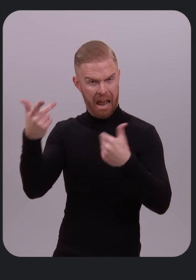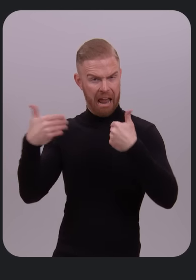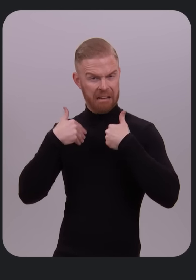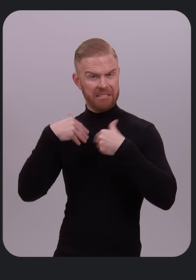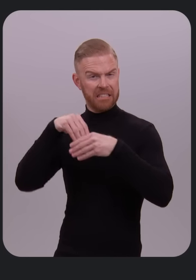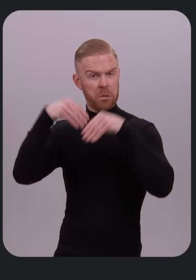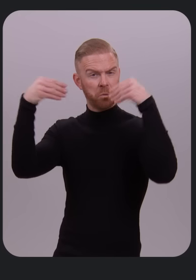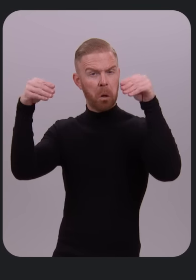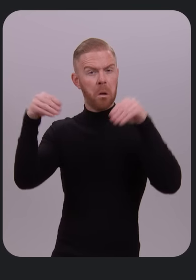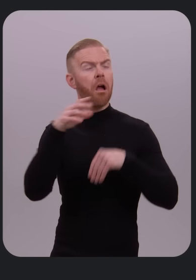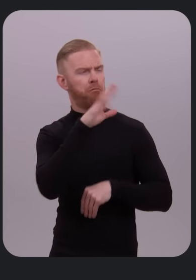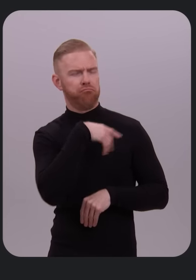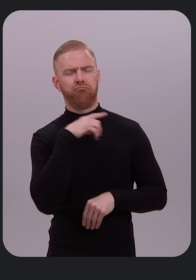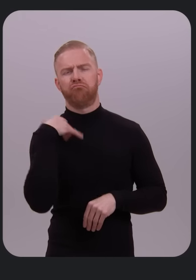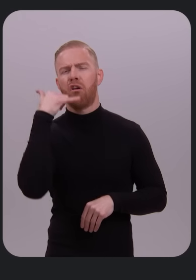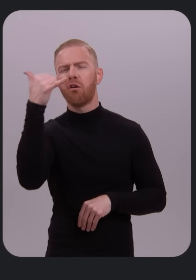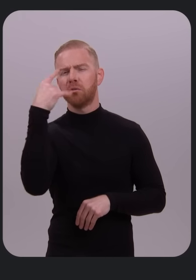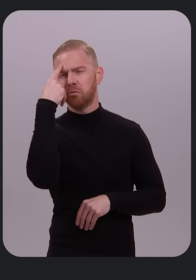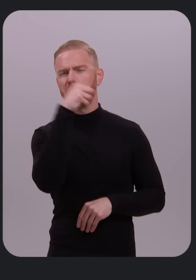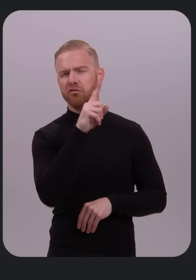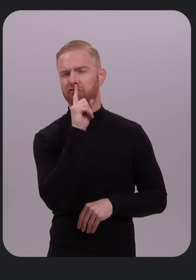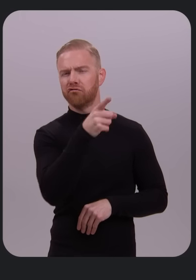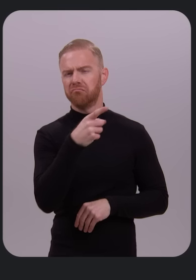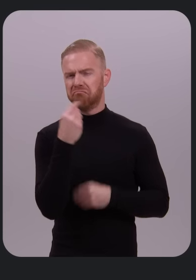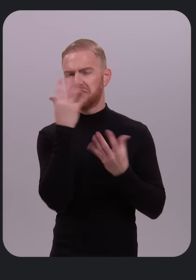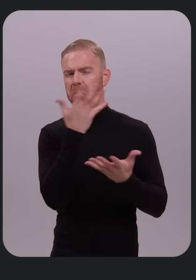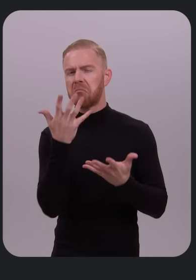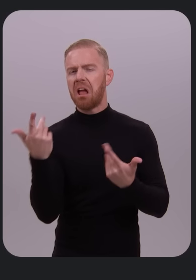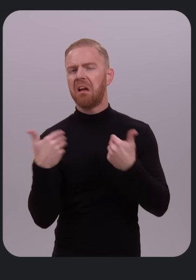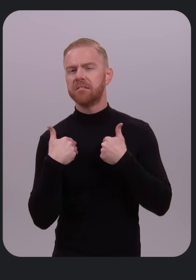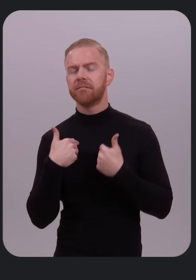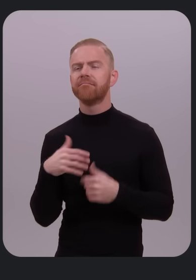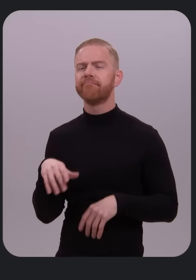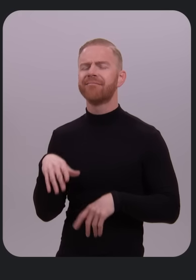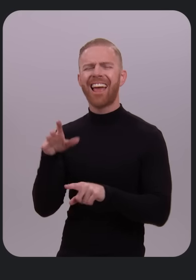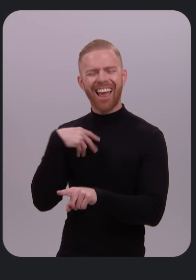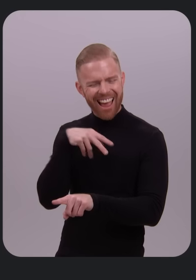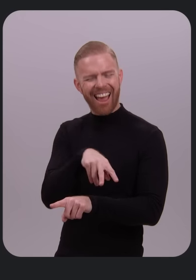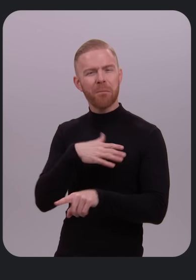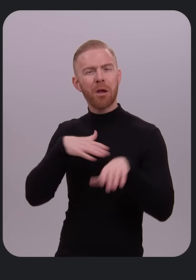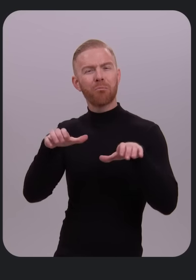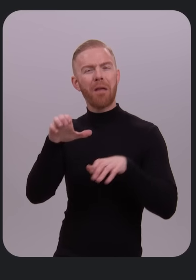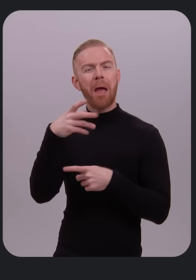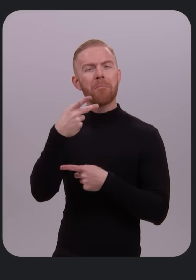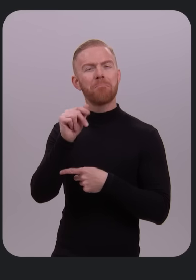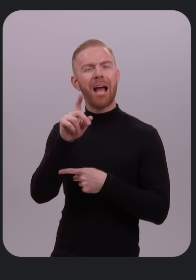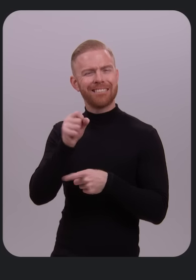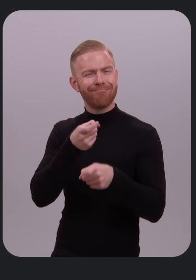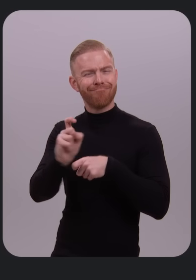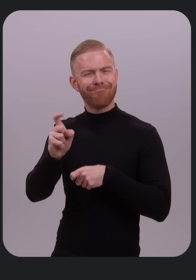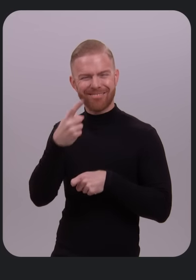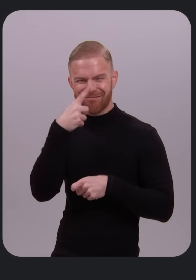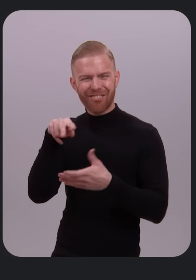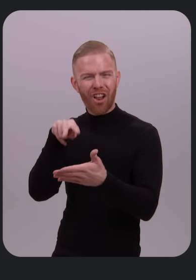I'll get back to you with what they have in stock. I think my brake pads are wearing down. Can you check the manual again and see if it talks about them anywhere?